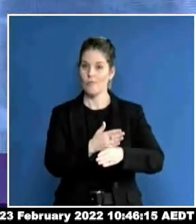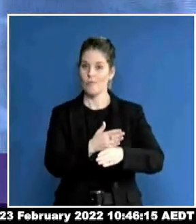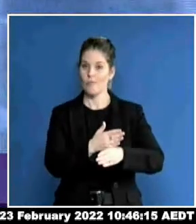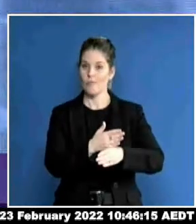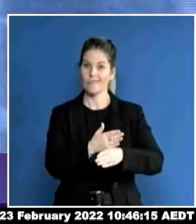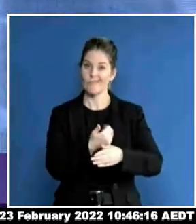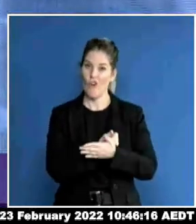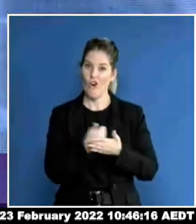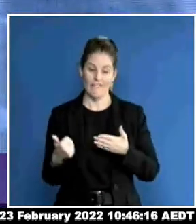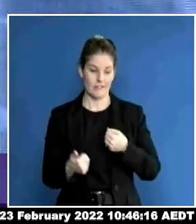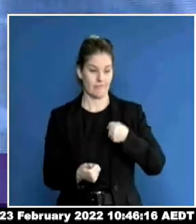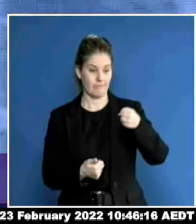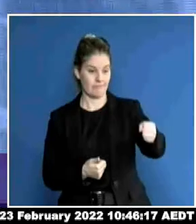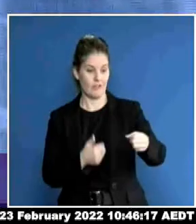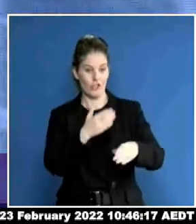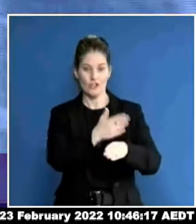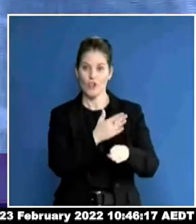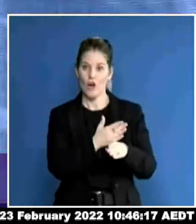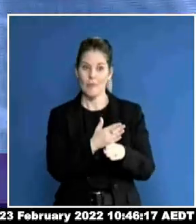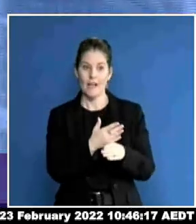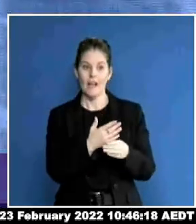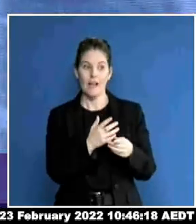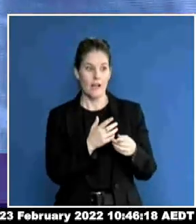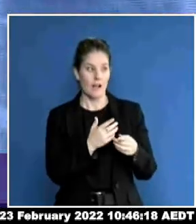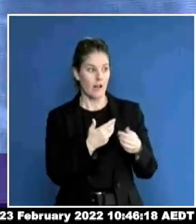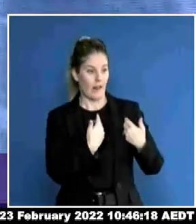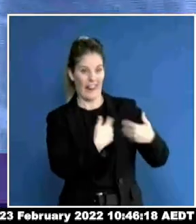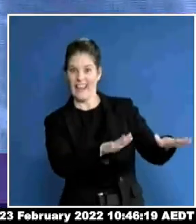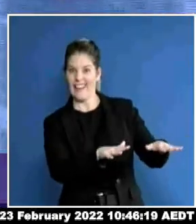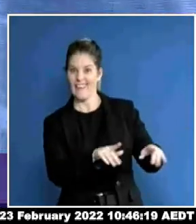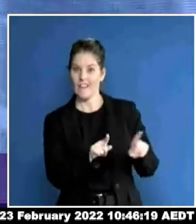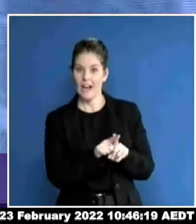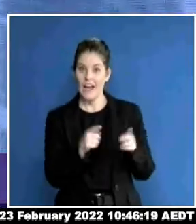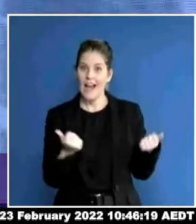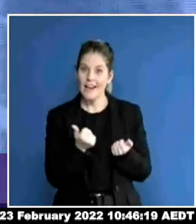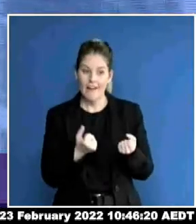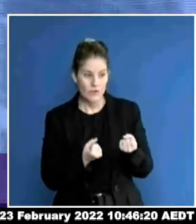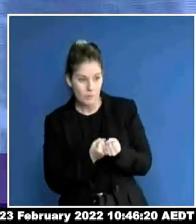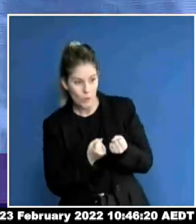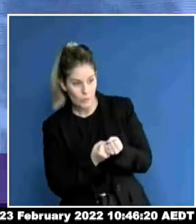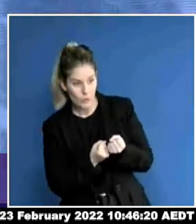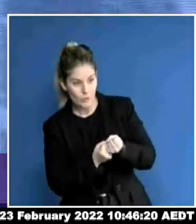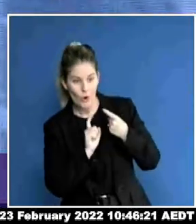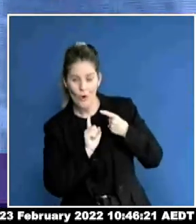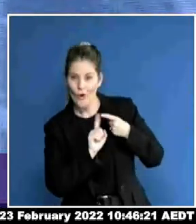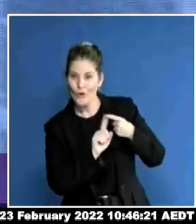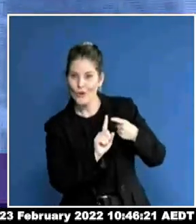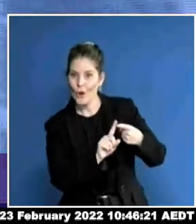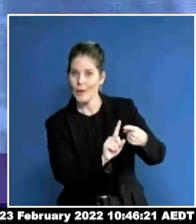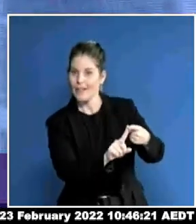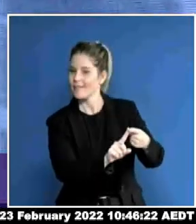post-placement support which has a range of consequences, including a failure to create